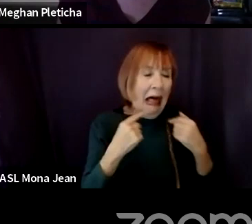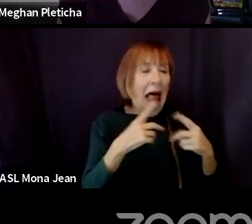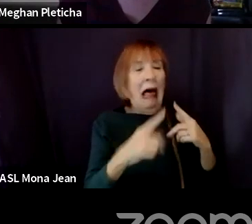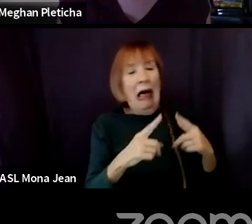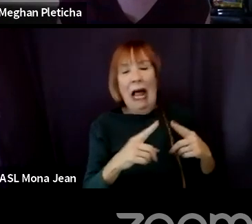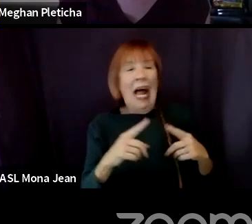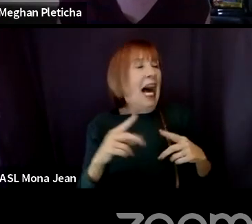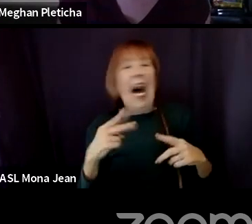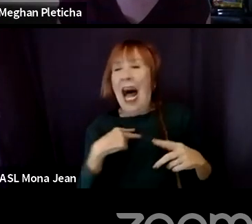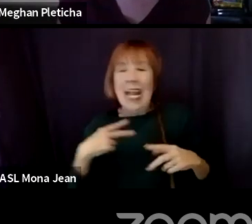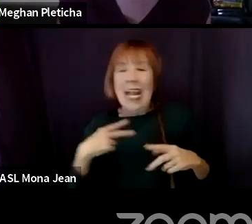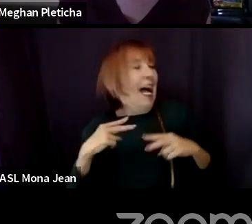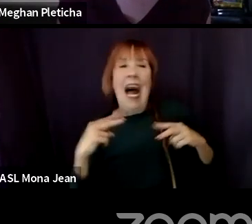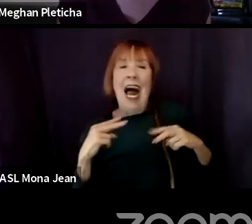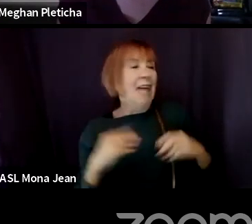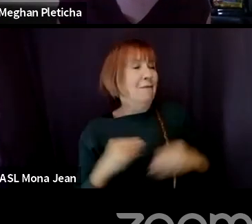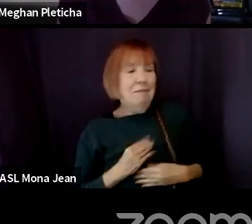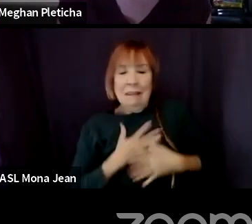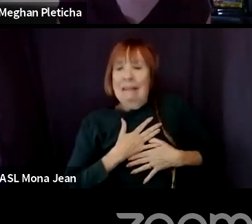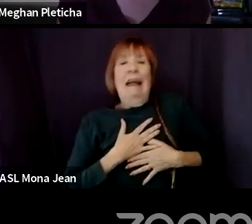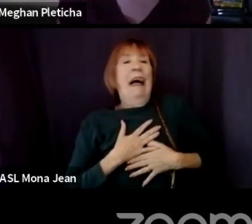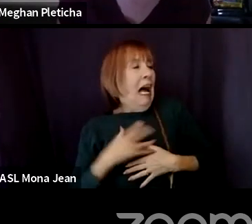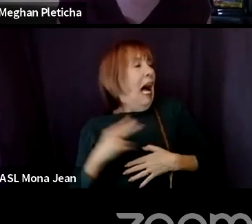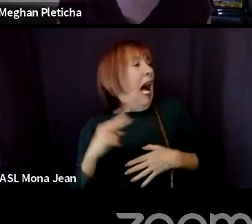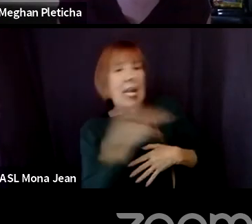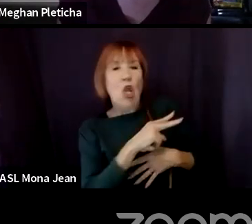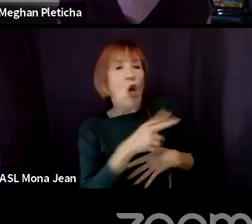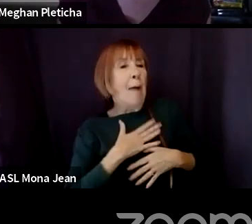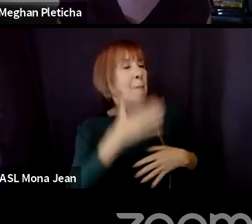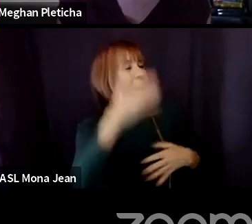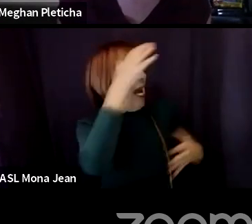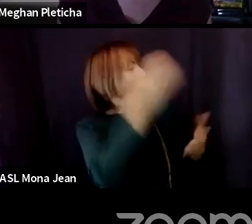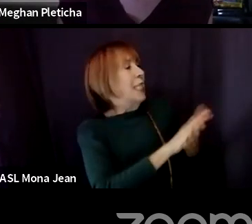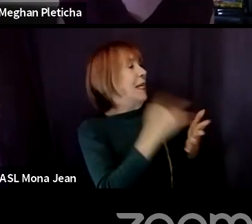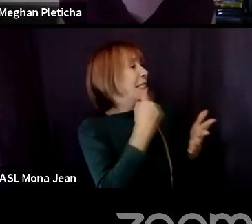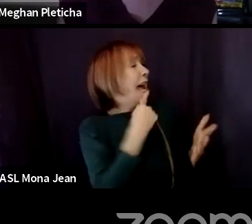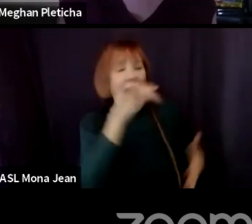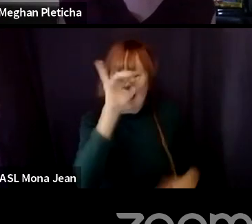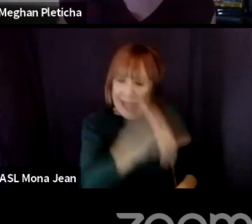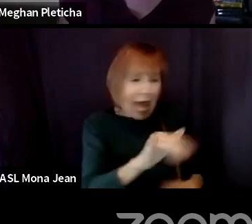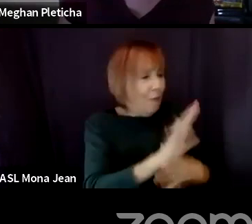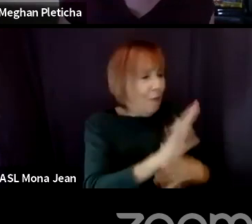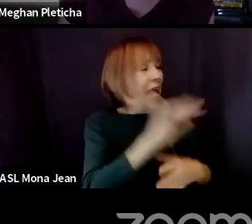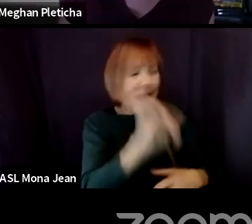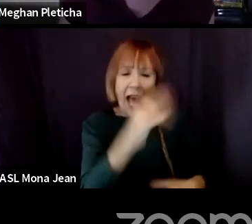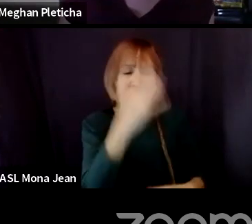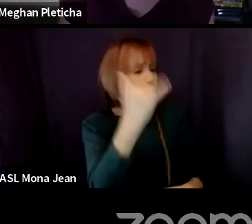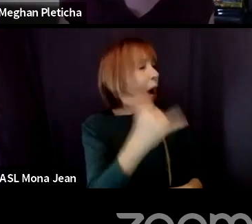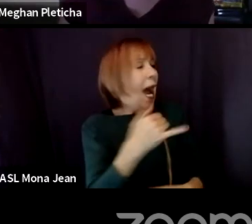I want that, I want to feel that moment. So what I'm hoping for is that you felt something some way